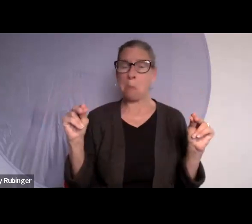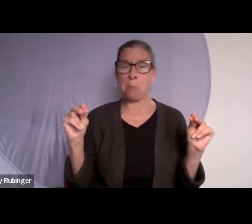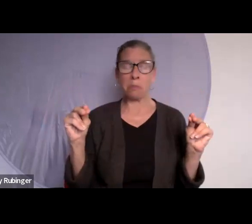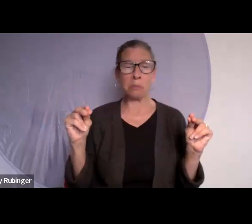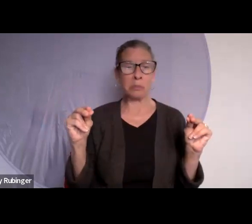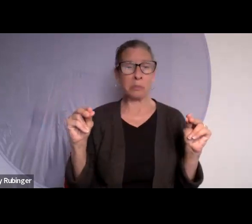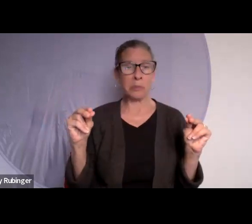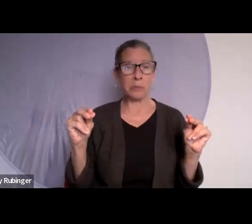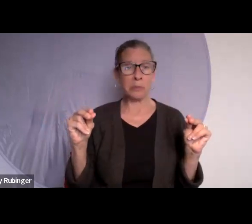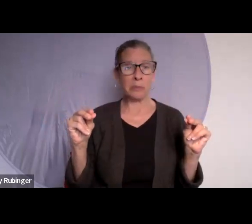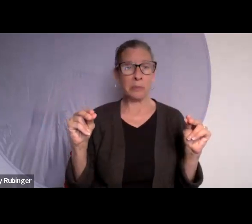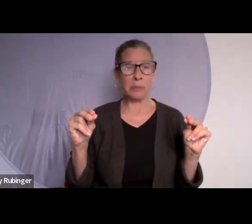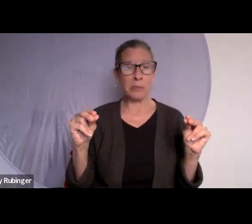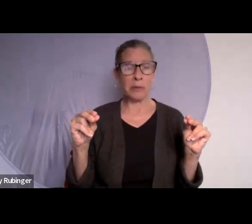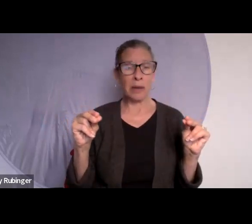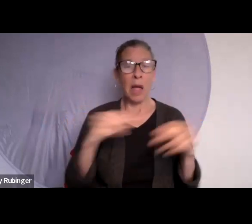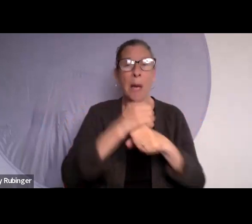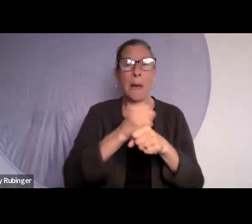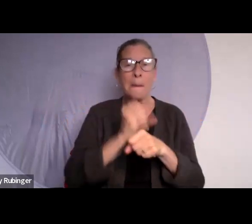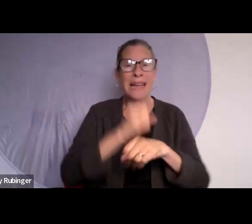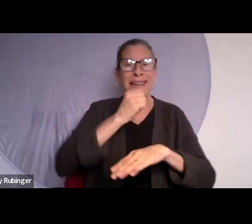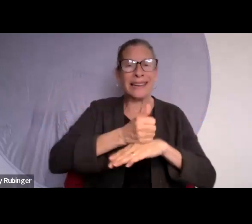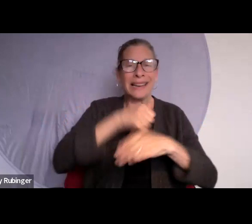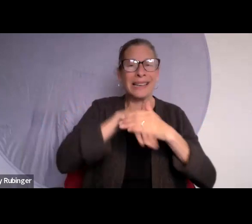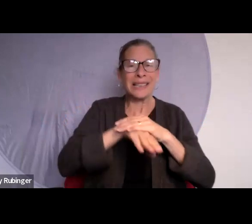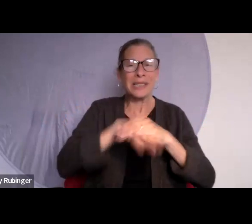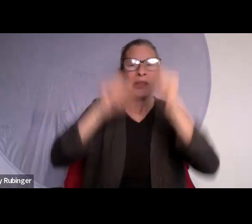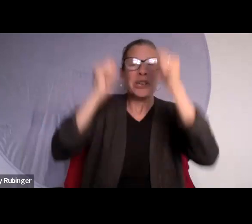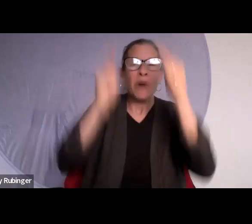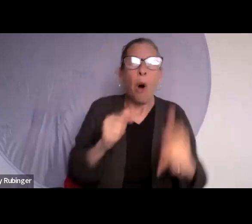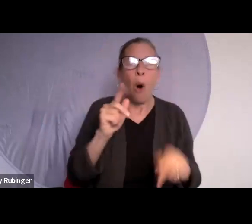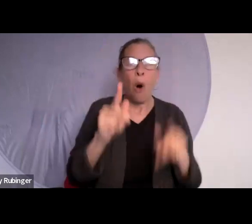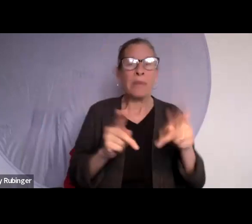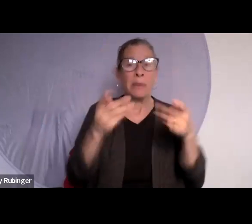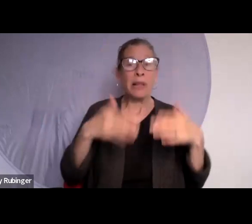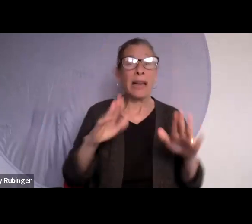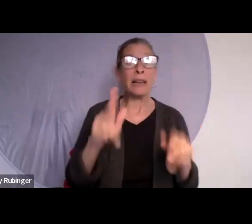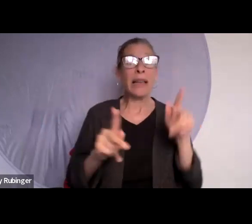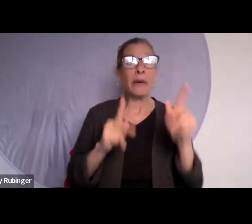making things accessible for everybody and allowing people